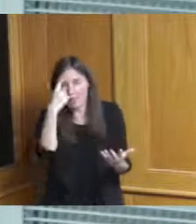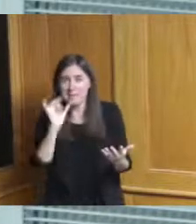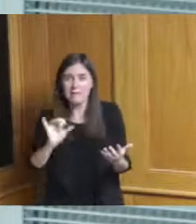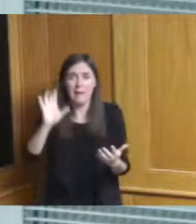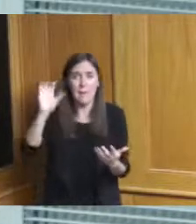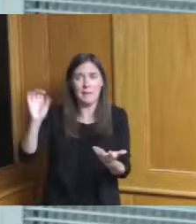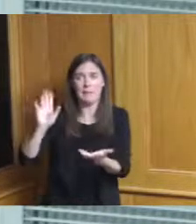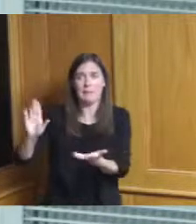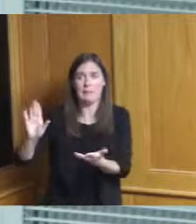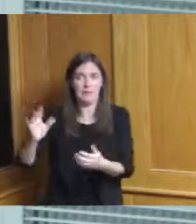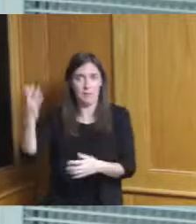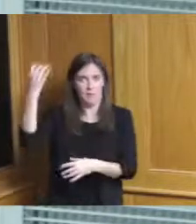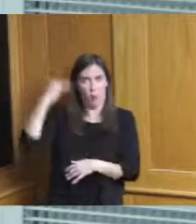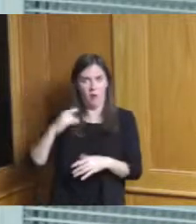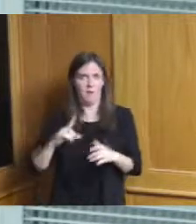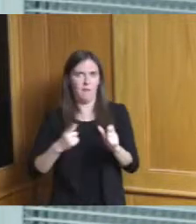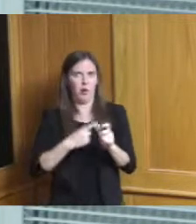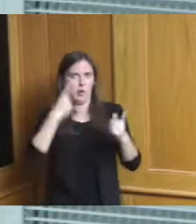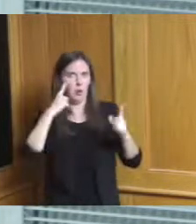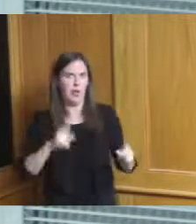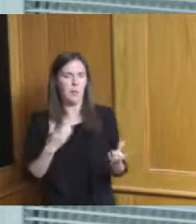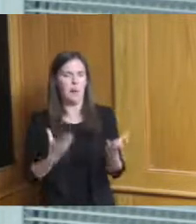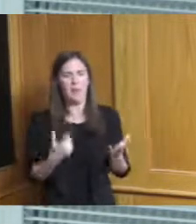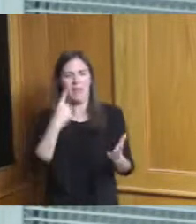initially agree to these they want to be a little bit conservative because they don't want to over